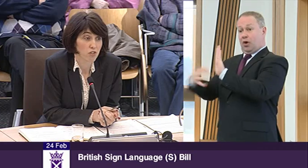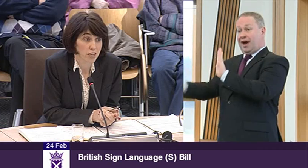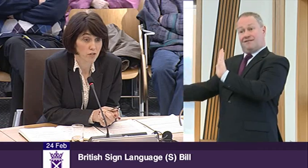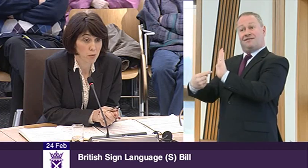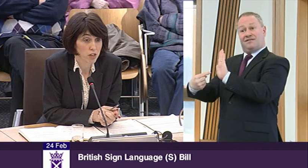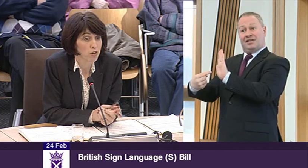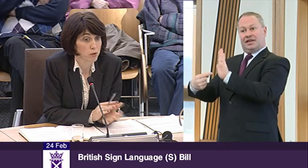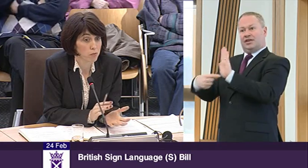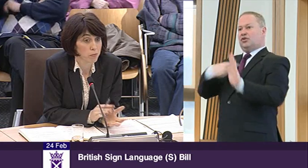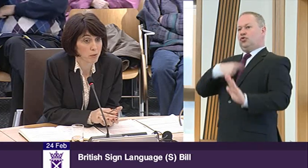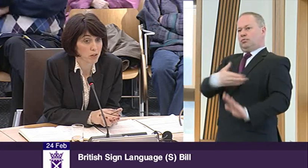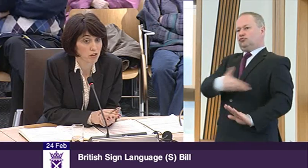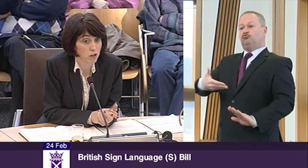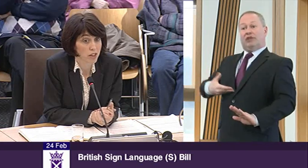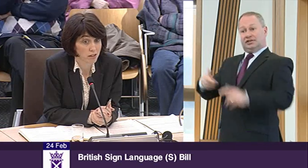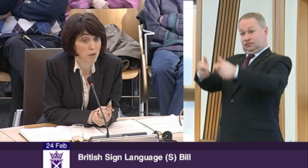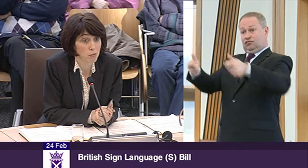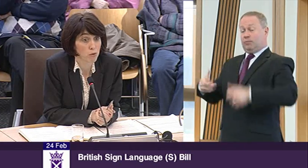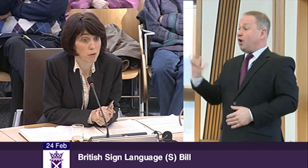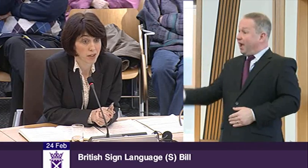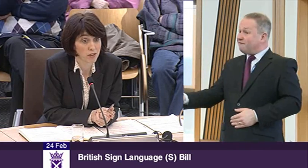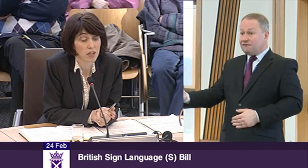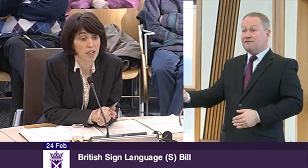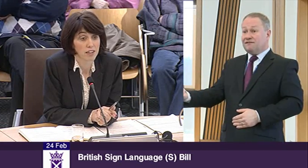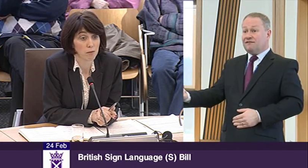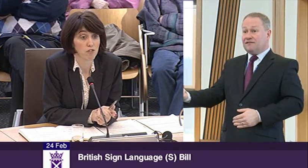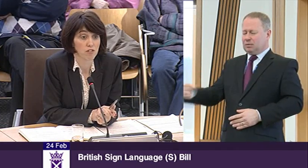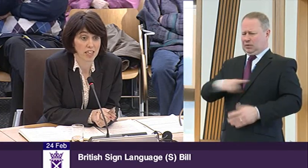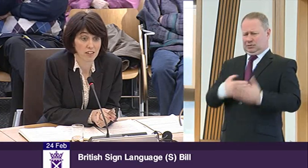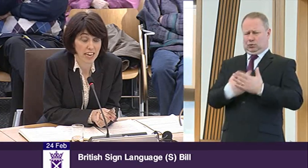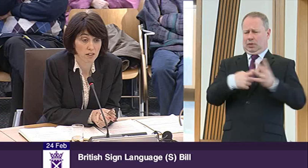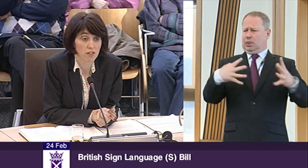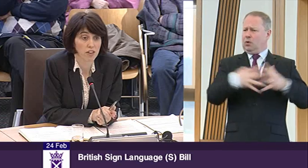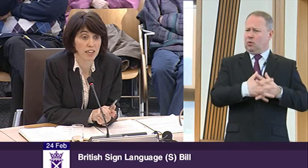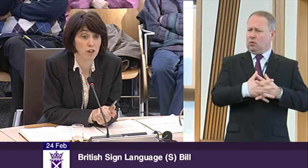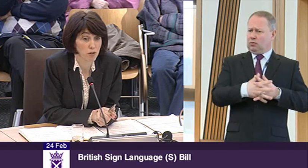in the human rights framework, which we may want to discuss further—with regard to the